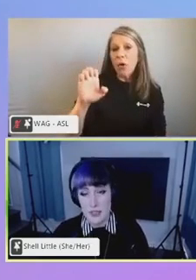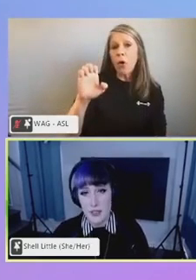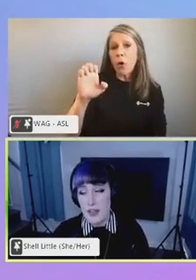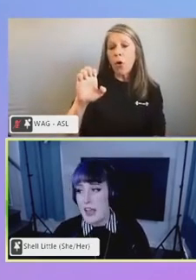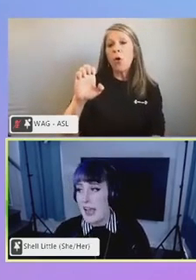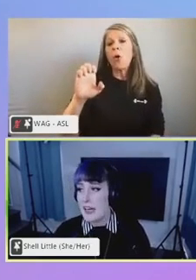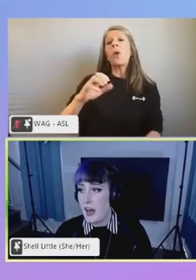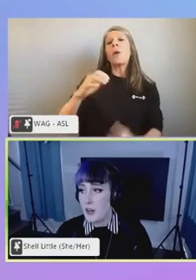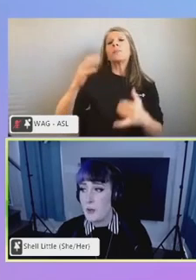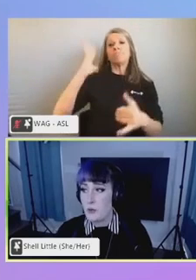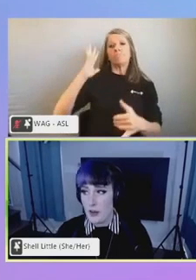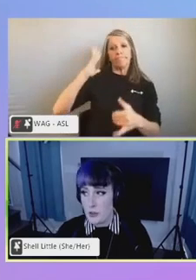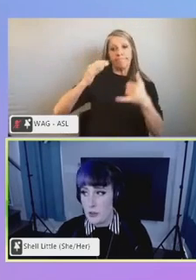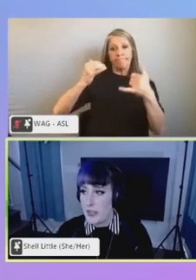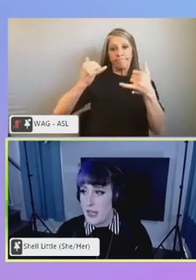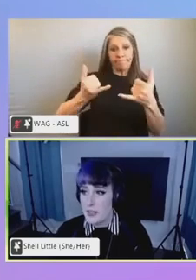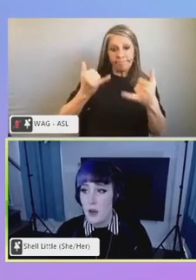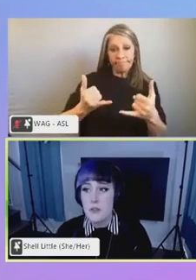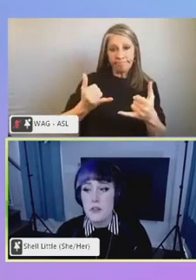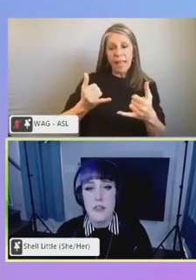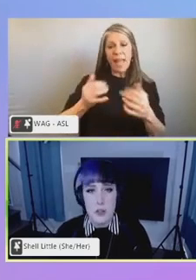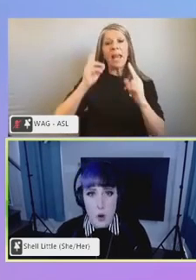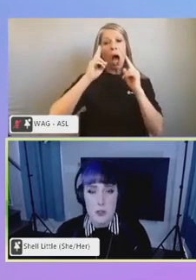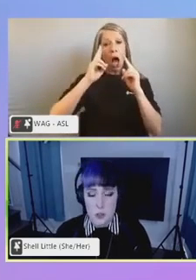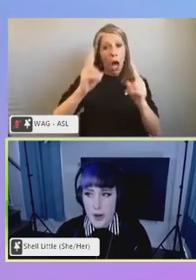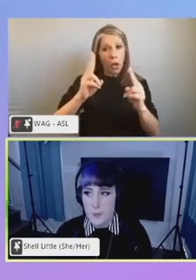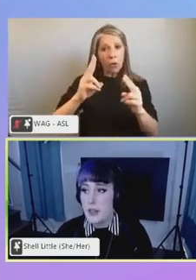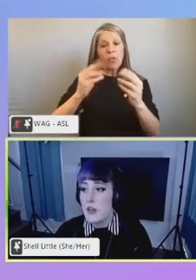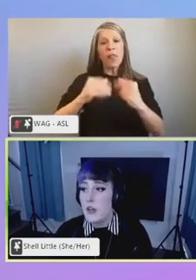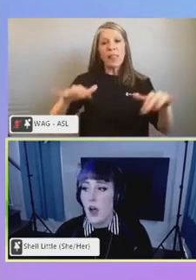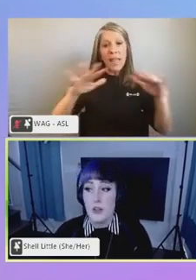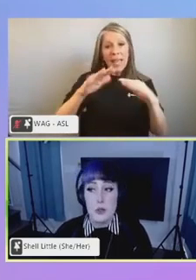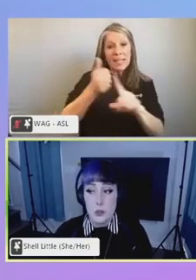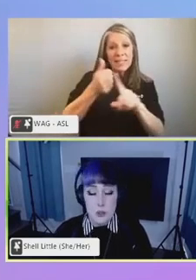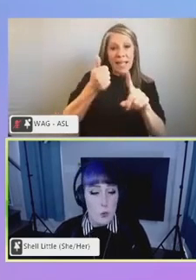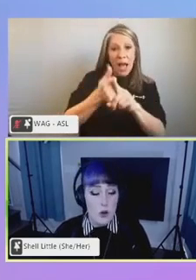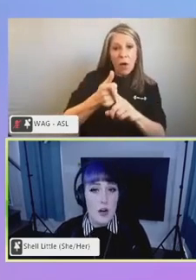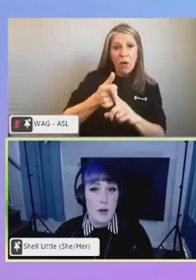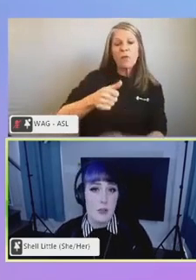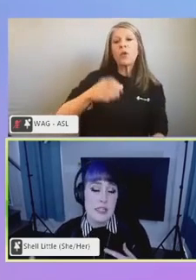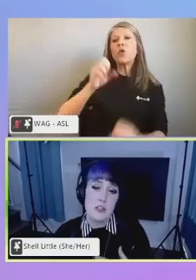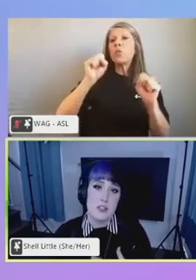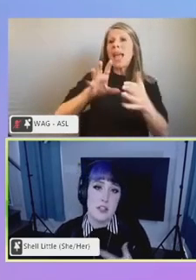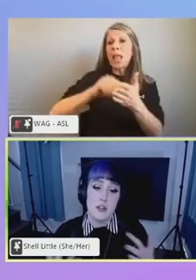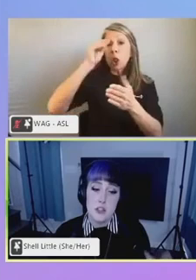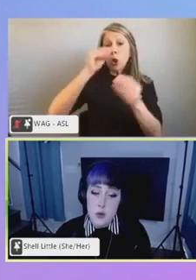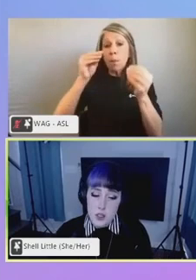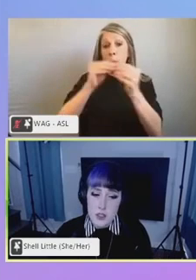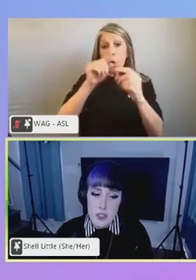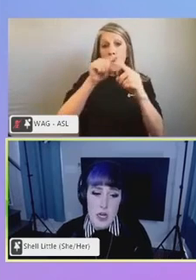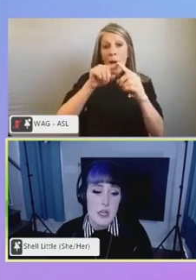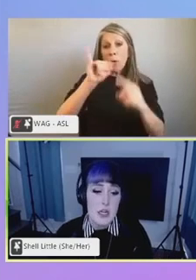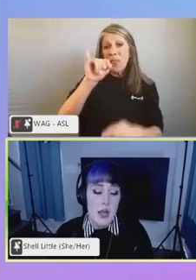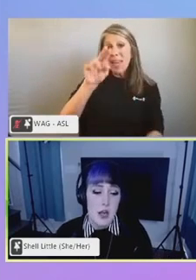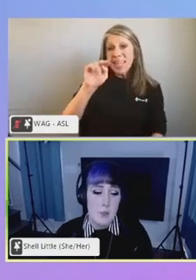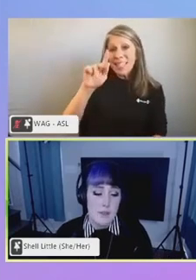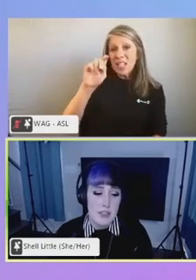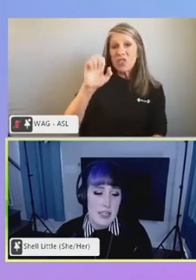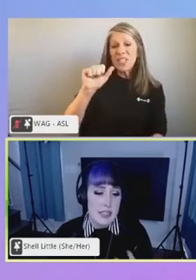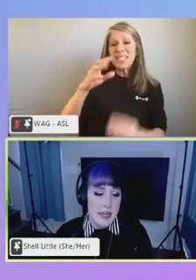that I'm presenting to you today on the unceded ancestral lands of the diverse people of Seattle and the Duwamish people past and present an honor it with gratitude for